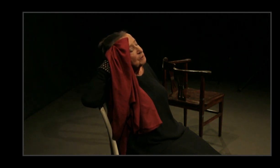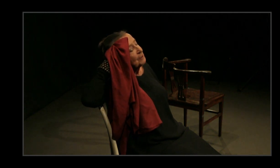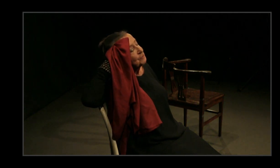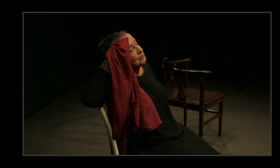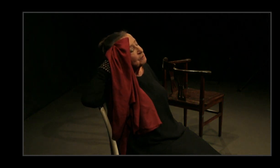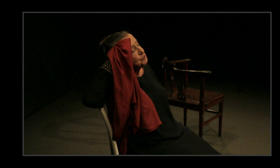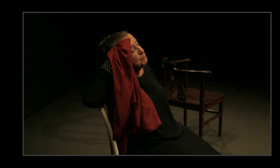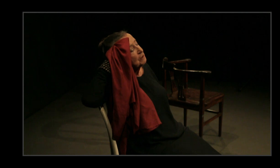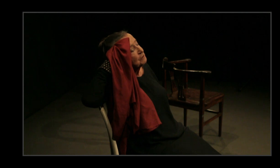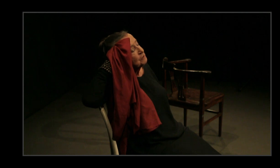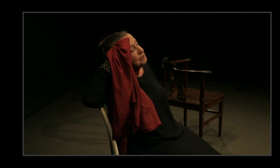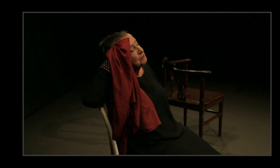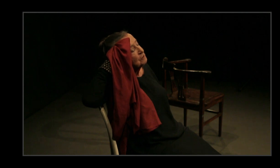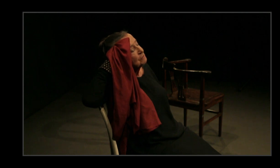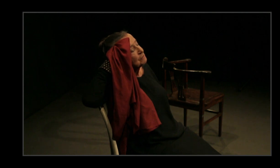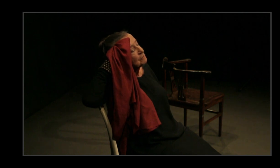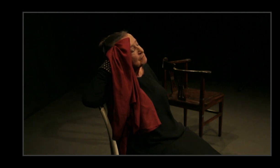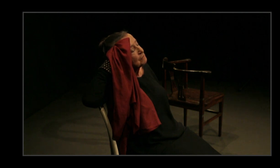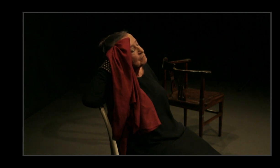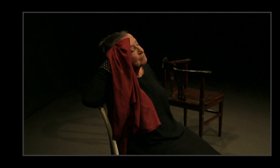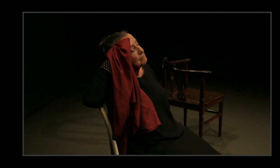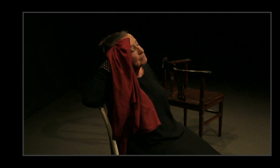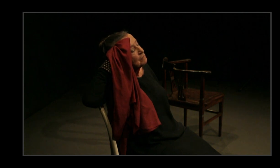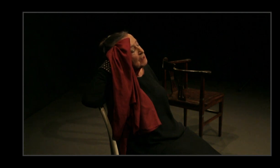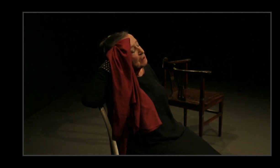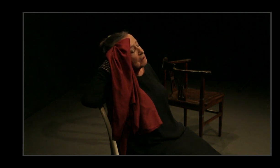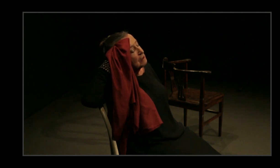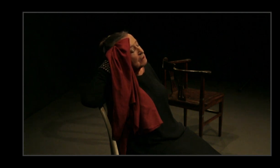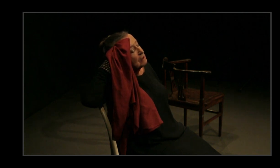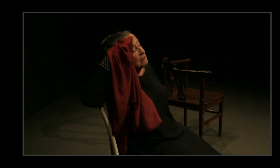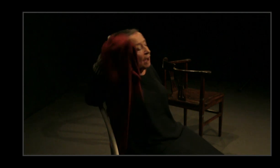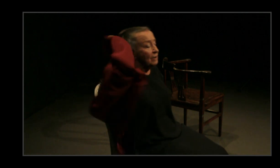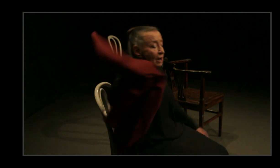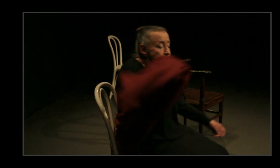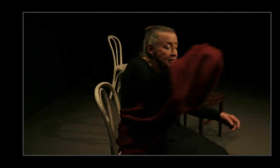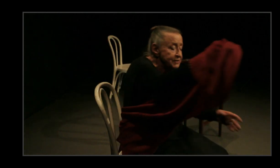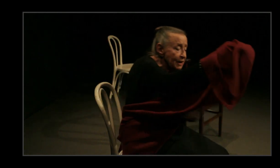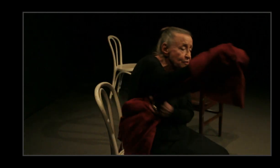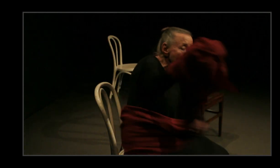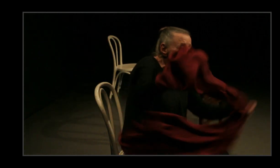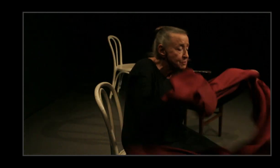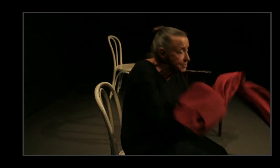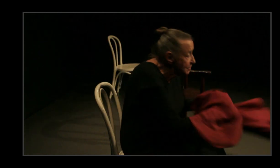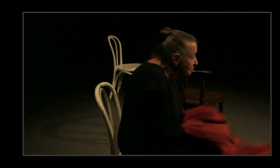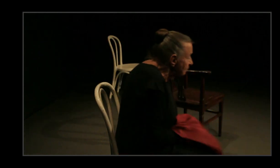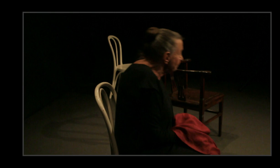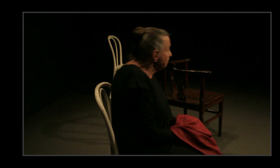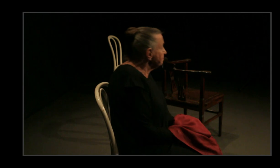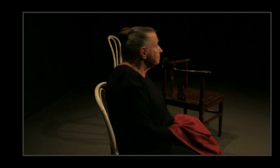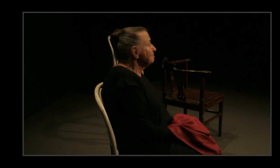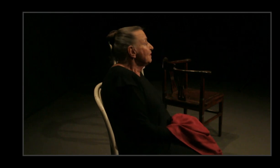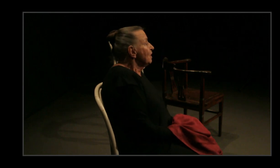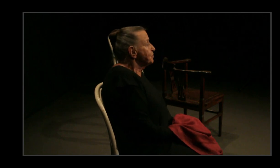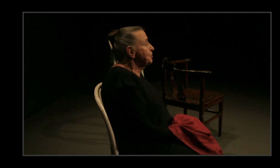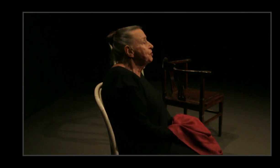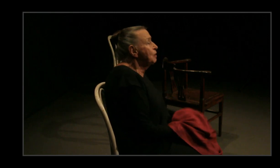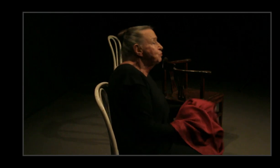the twin of death. They snored so loudly that they didn't stir